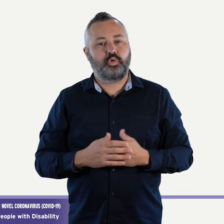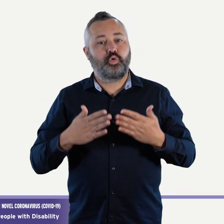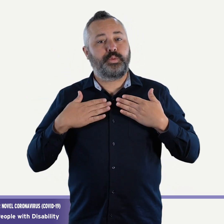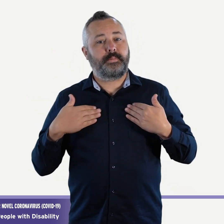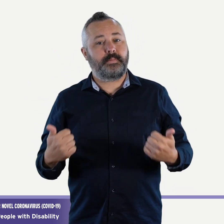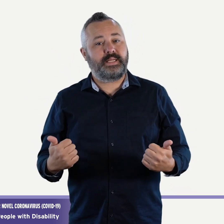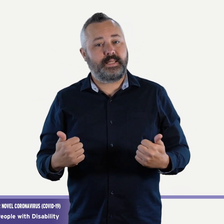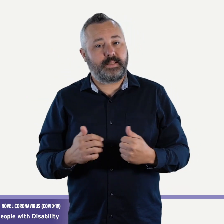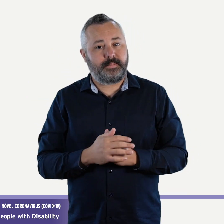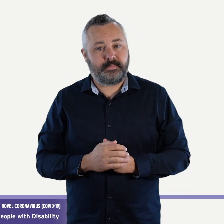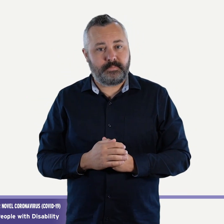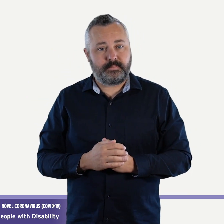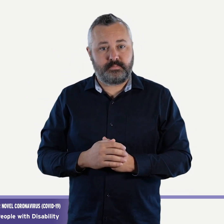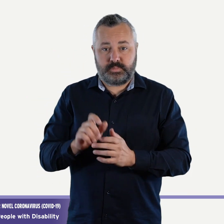WELLBEING